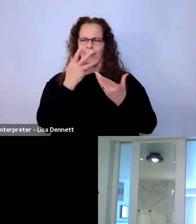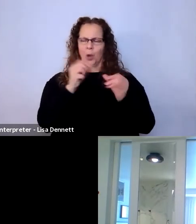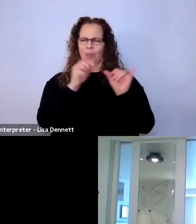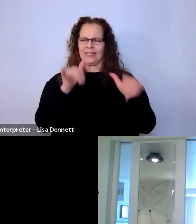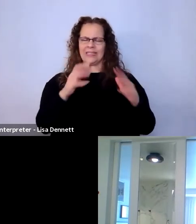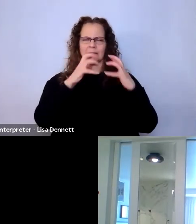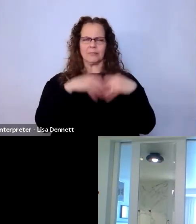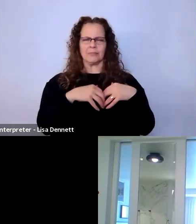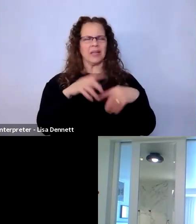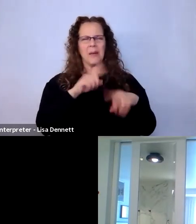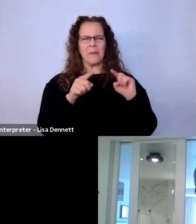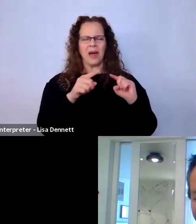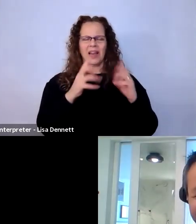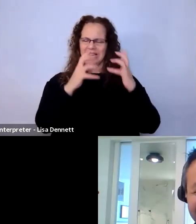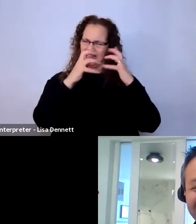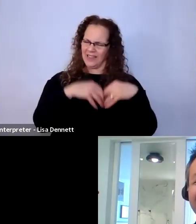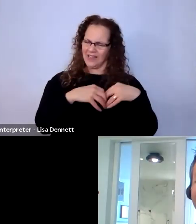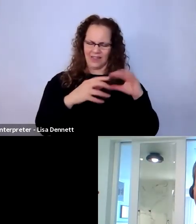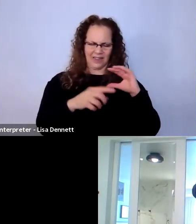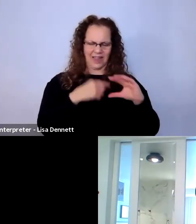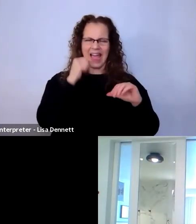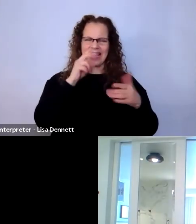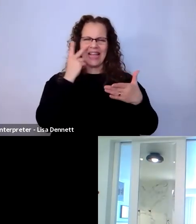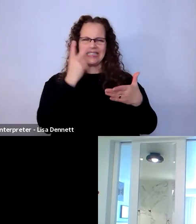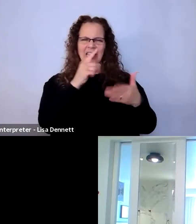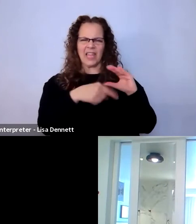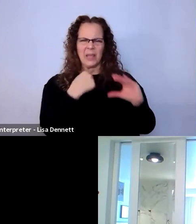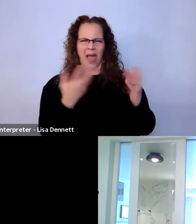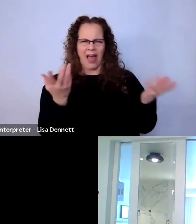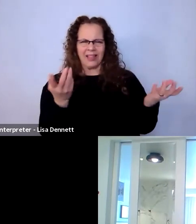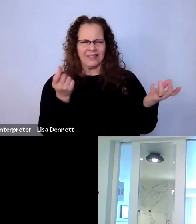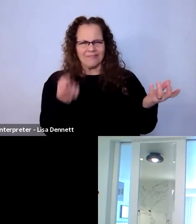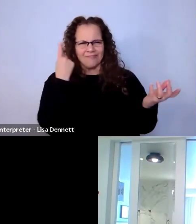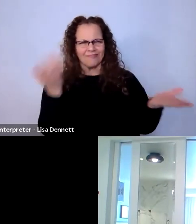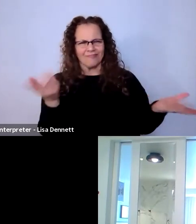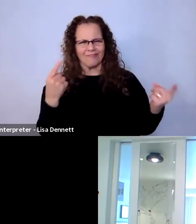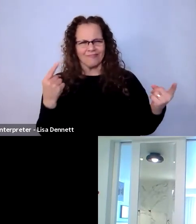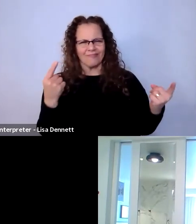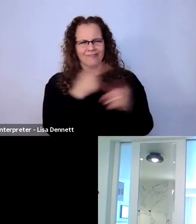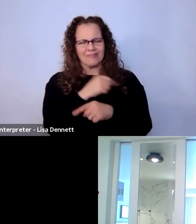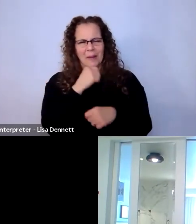how are you going to know that that. Joe Devon: yeah exactly and have you had any any funny situations happen